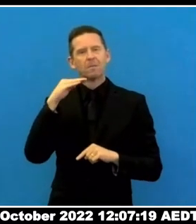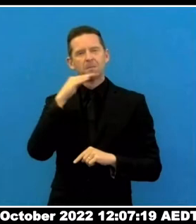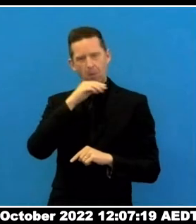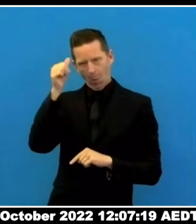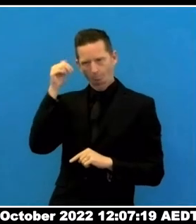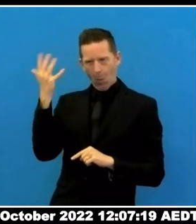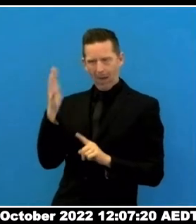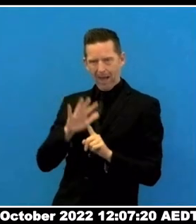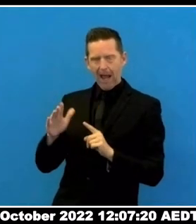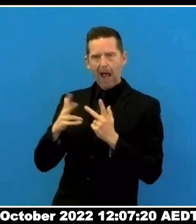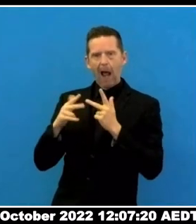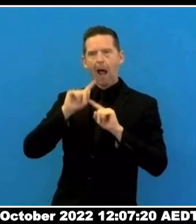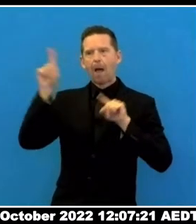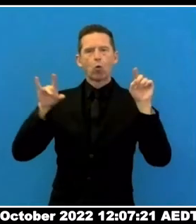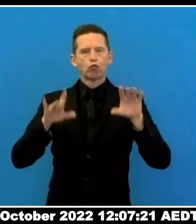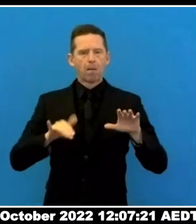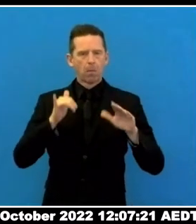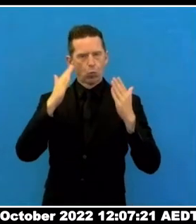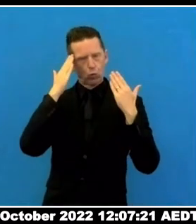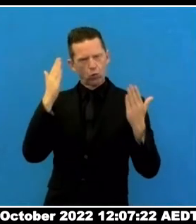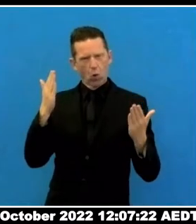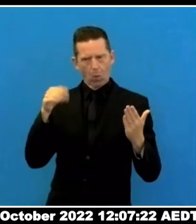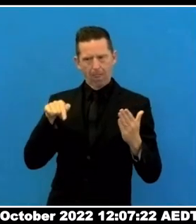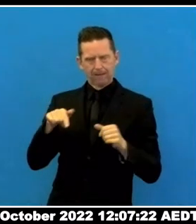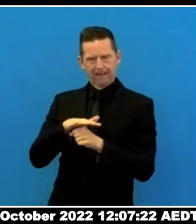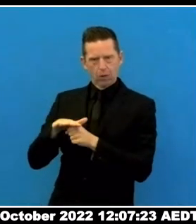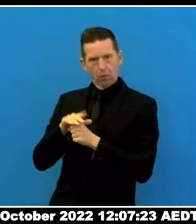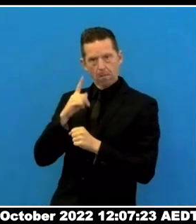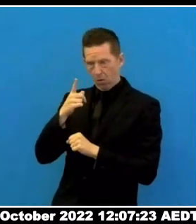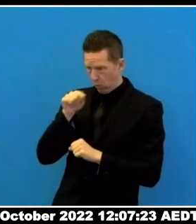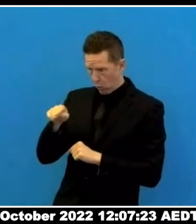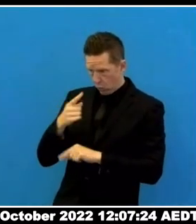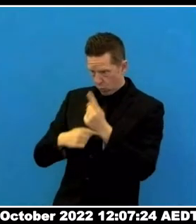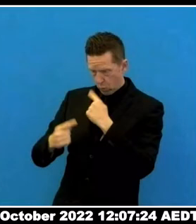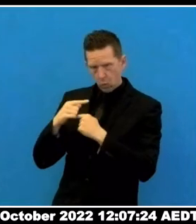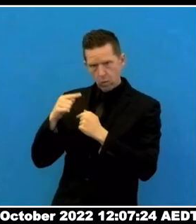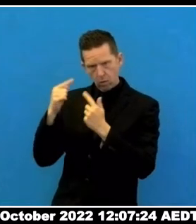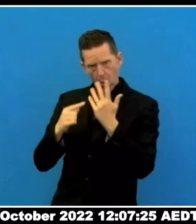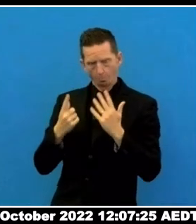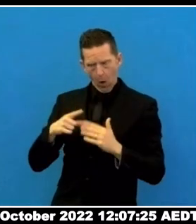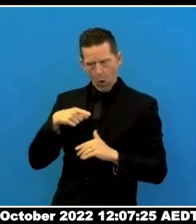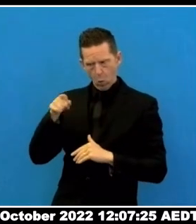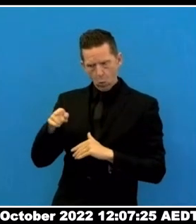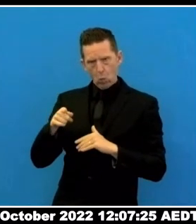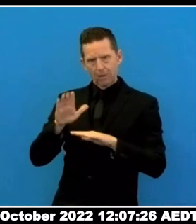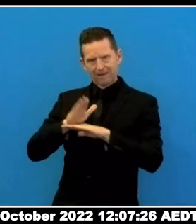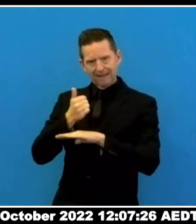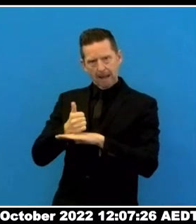Is there any particular about those locations and why Foundation House operates in these particular areas?